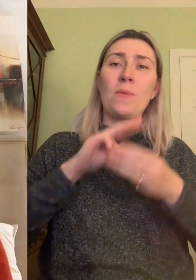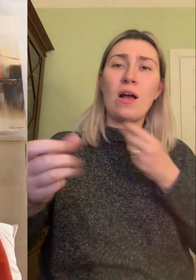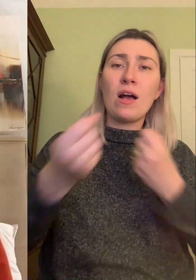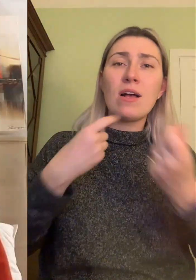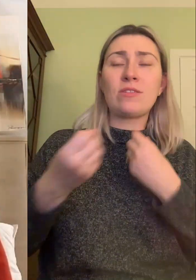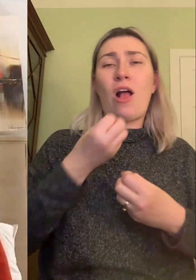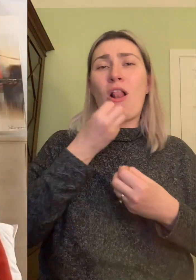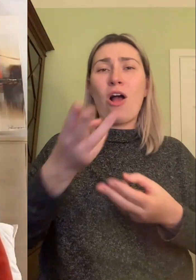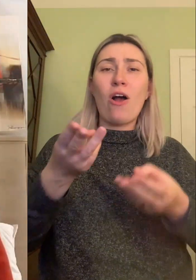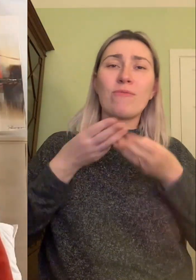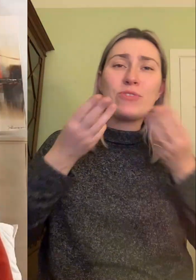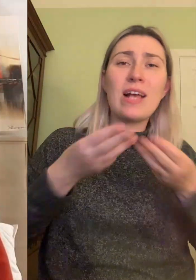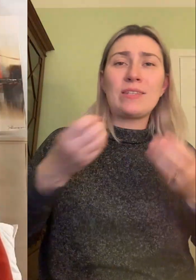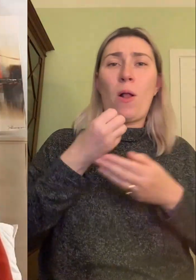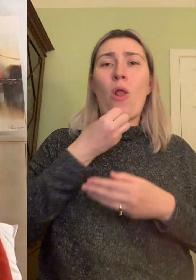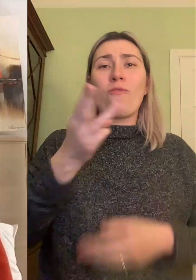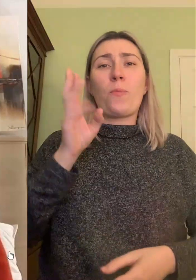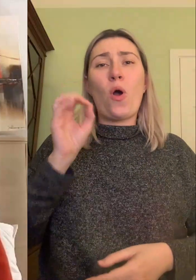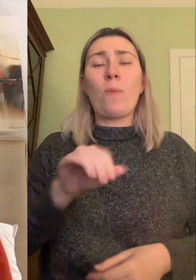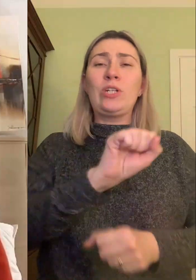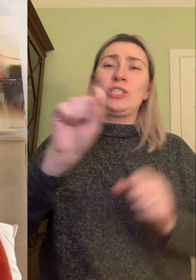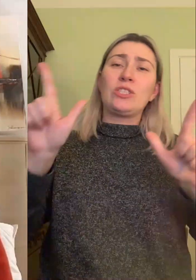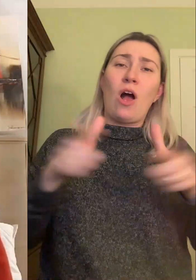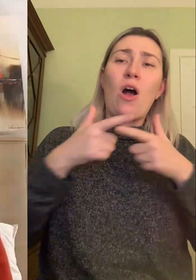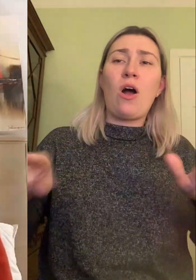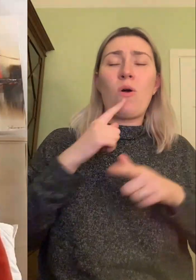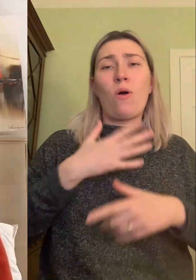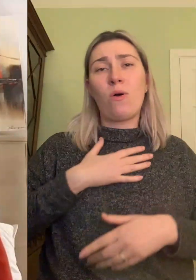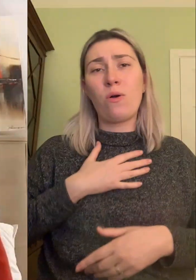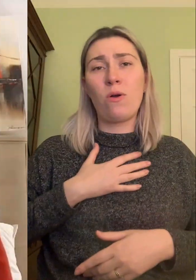all your messages, all your lovely gifts, all your poems, your songs,